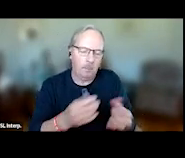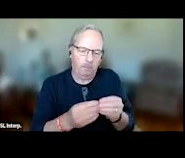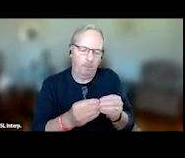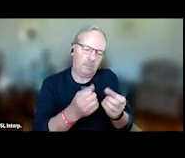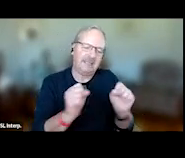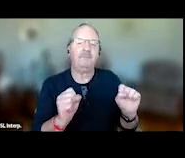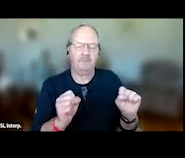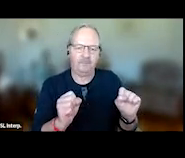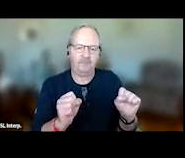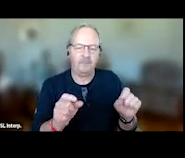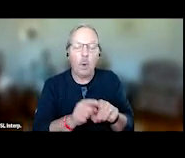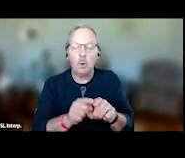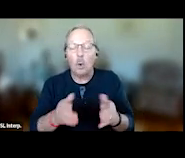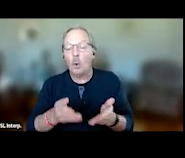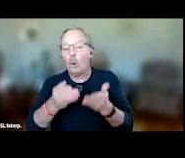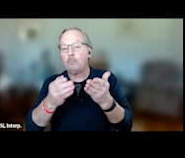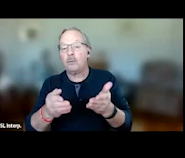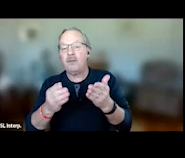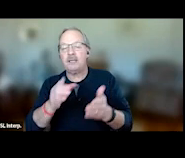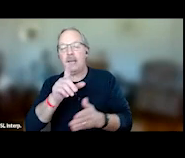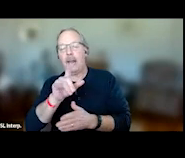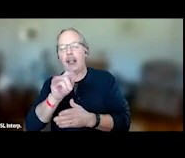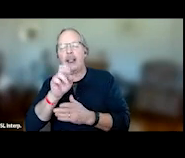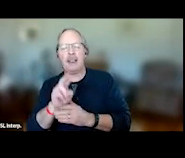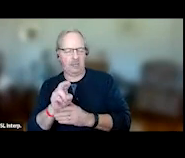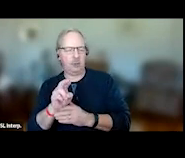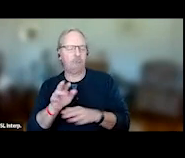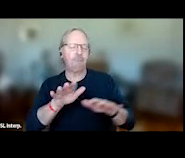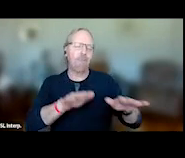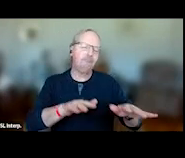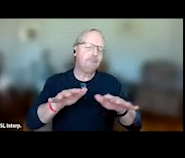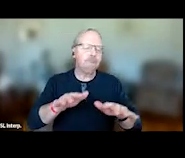Also providing leisure pursuits or activities like in a milieu for example.